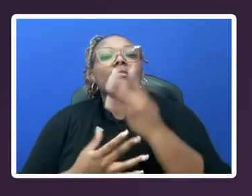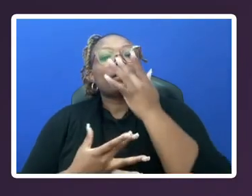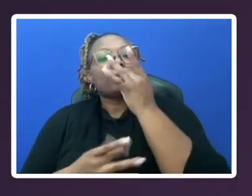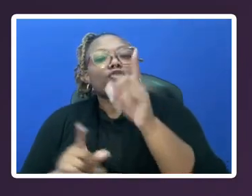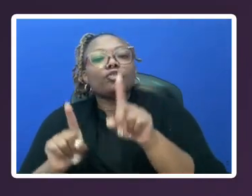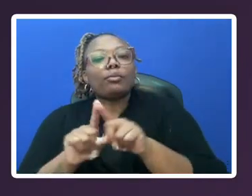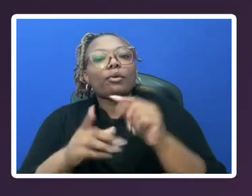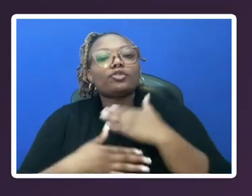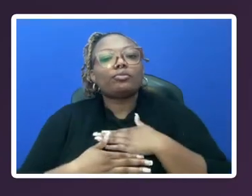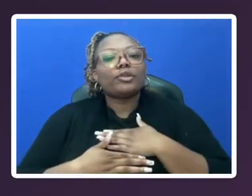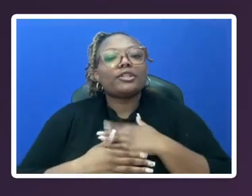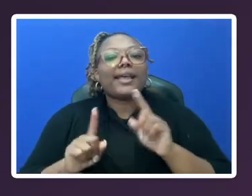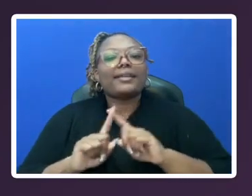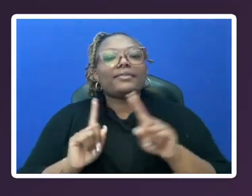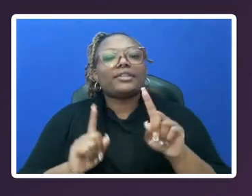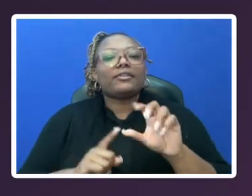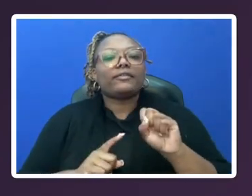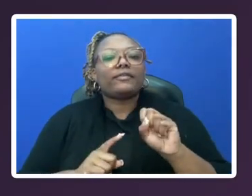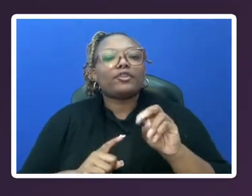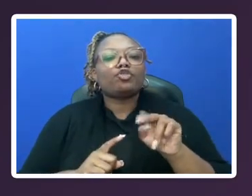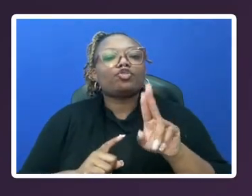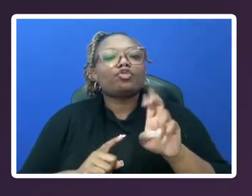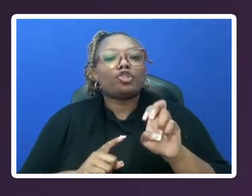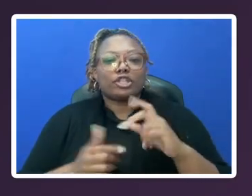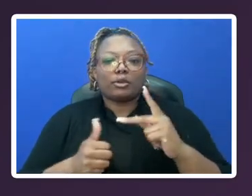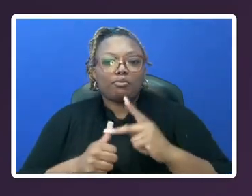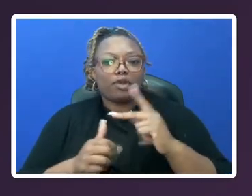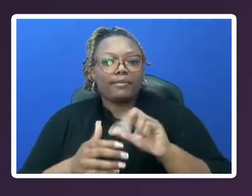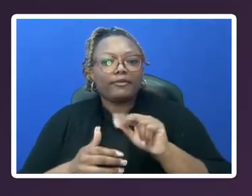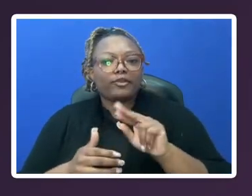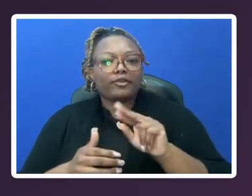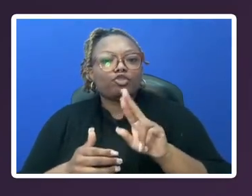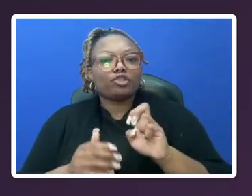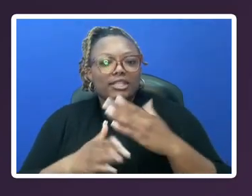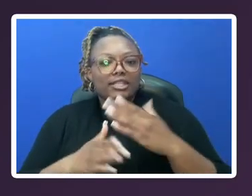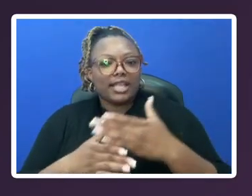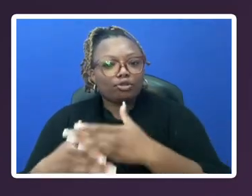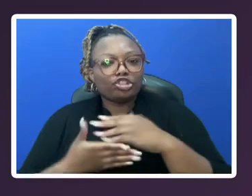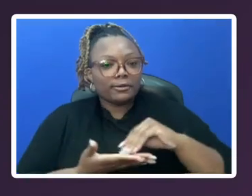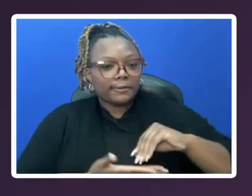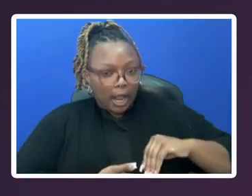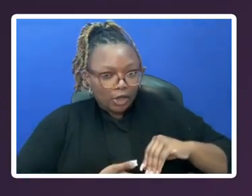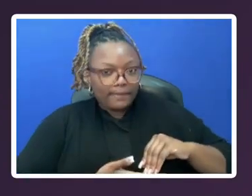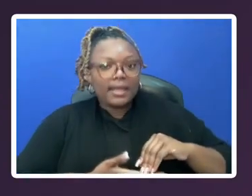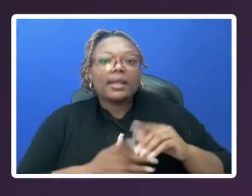and firsthand lived experiences that were shared and documented through the video. And it was all